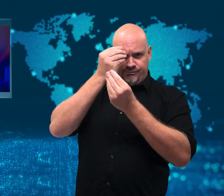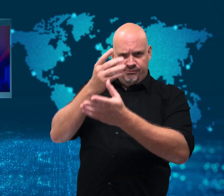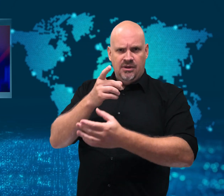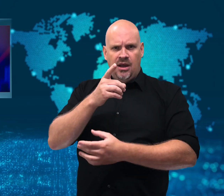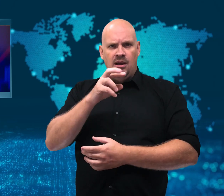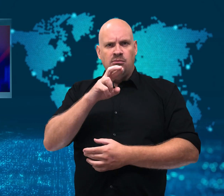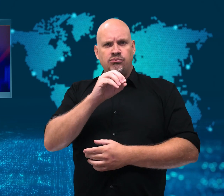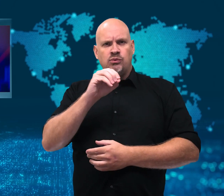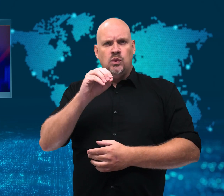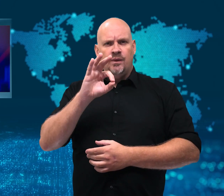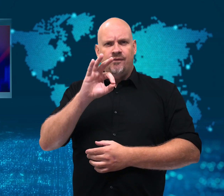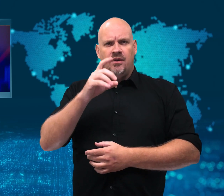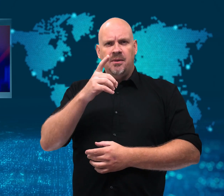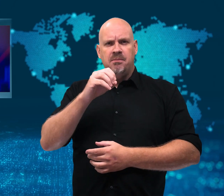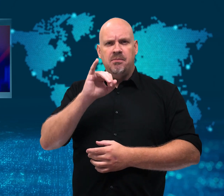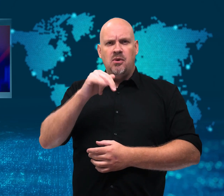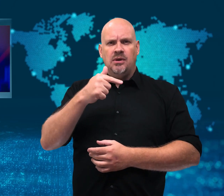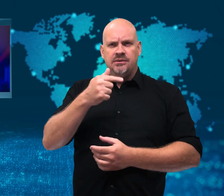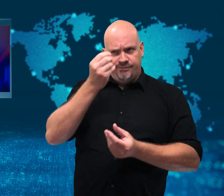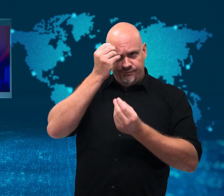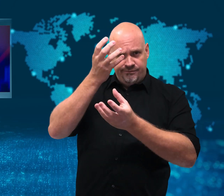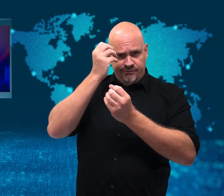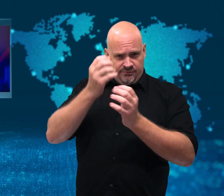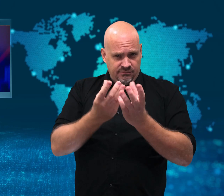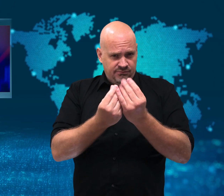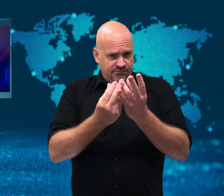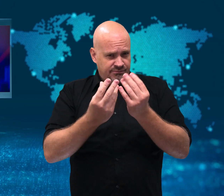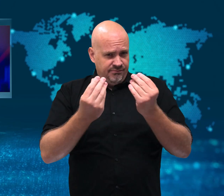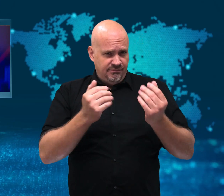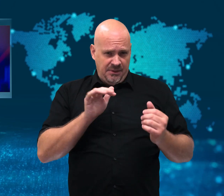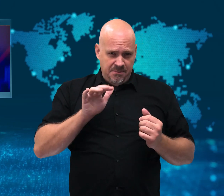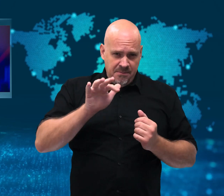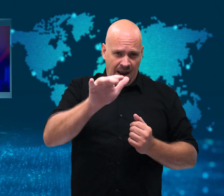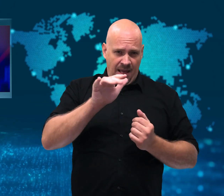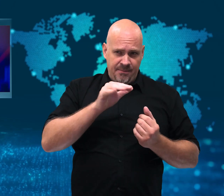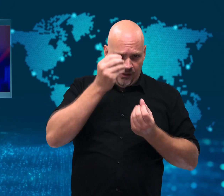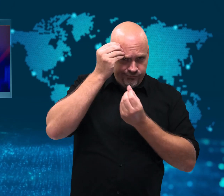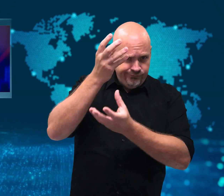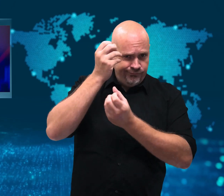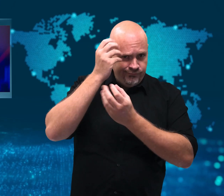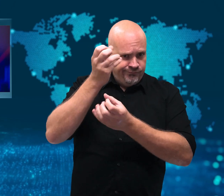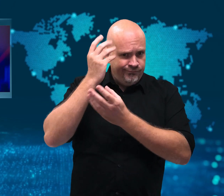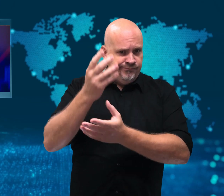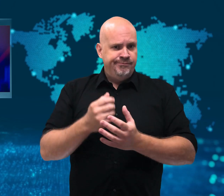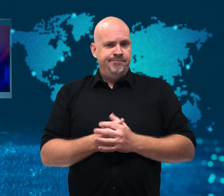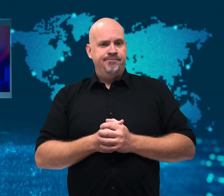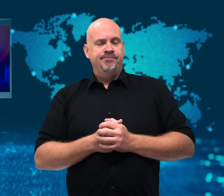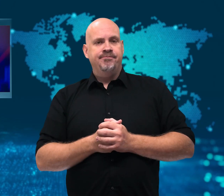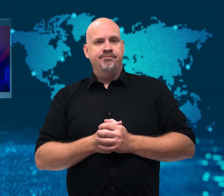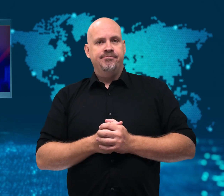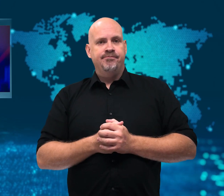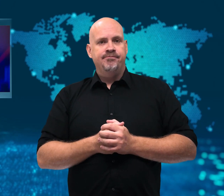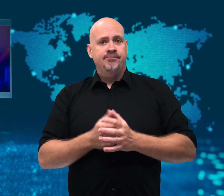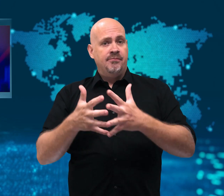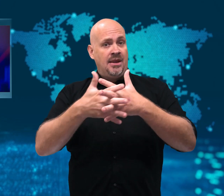the Federal Communication Commission shared advice on how to